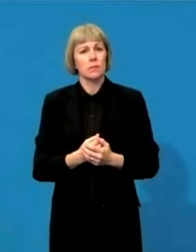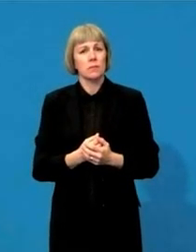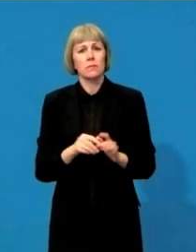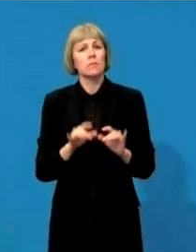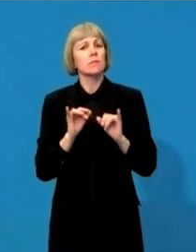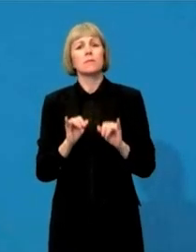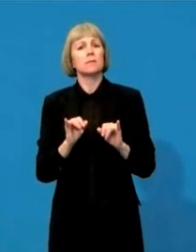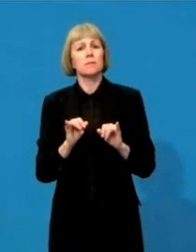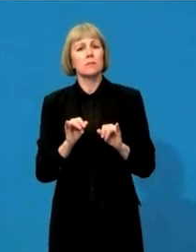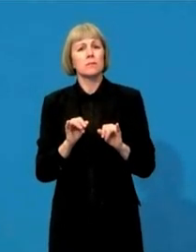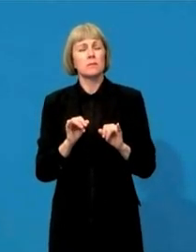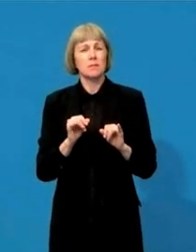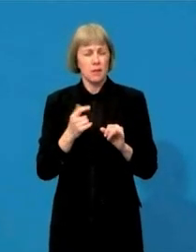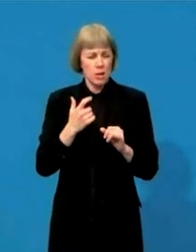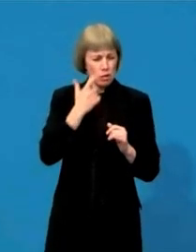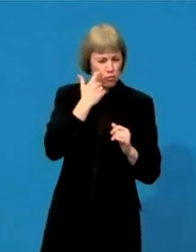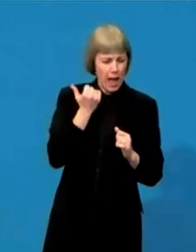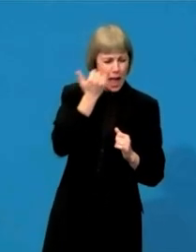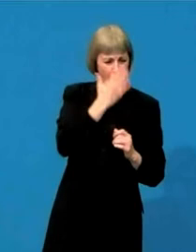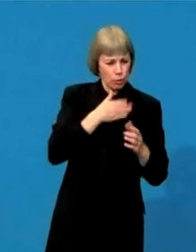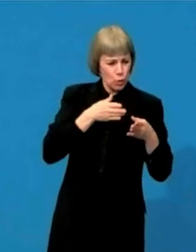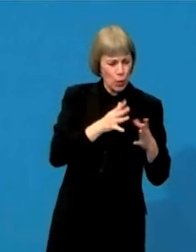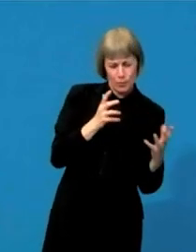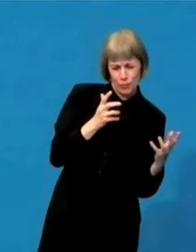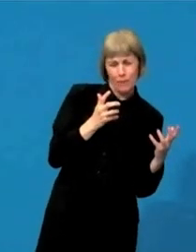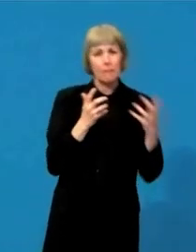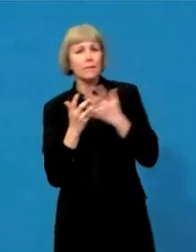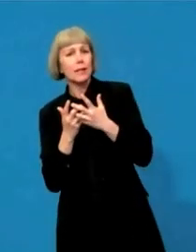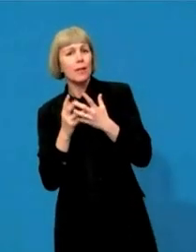There's got to be flexibility in this system so our people benefit.